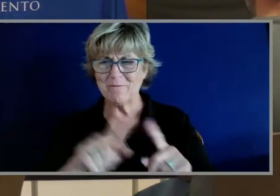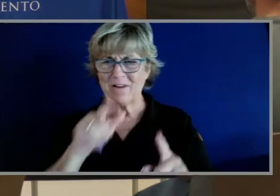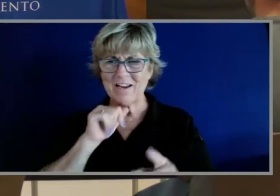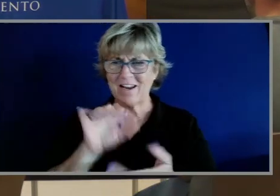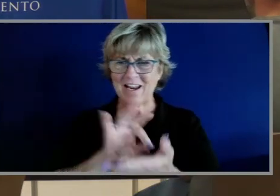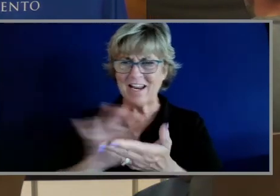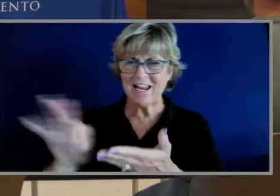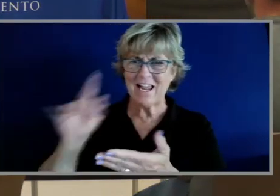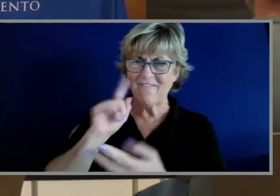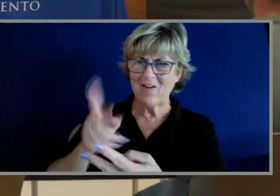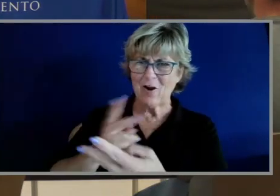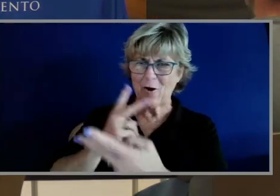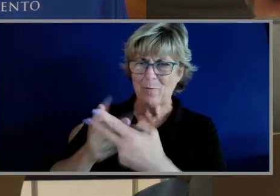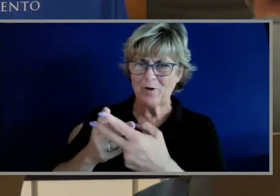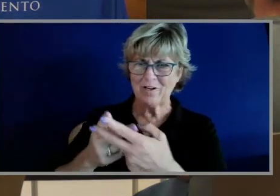Studio: Just curious oh say you do for colleges, but you don't do for prisons, not that there's any an.